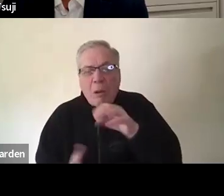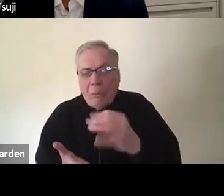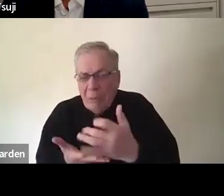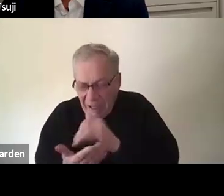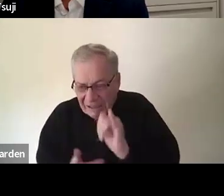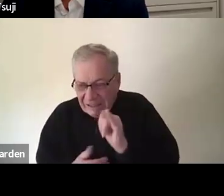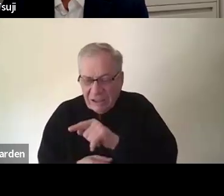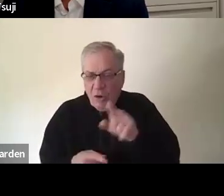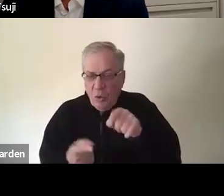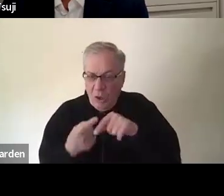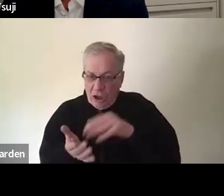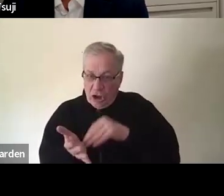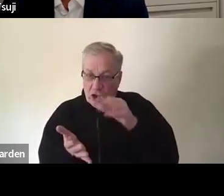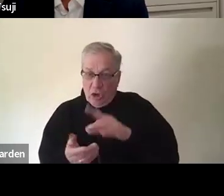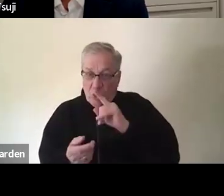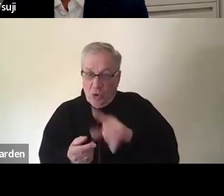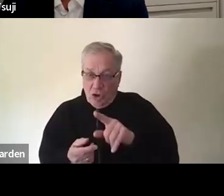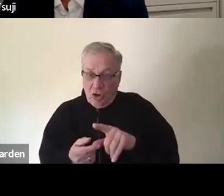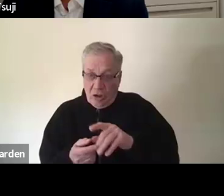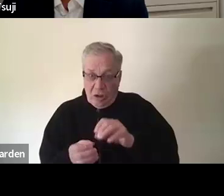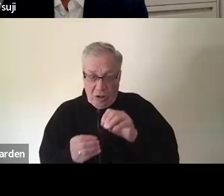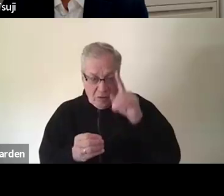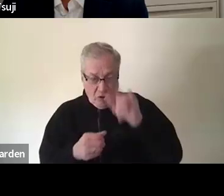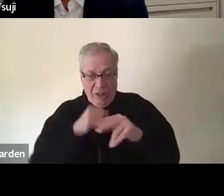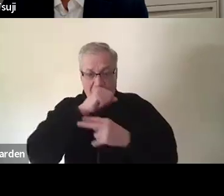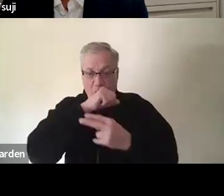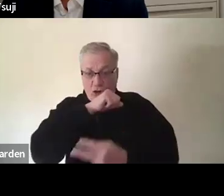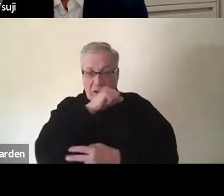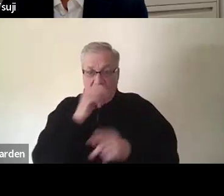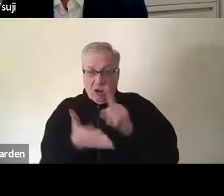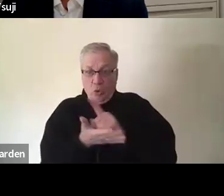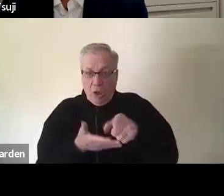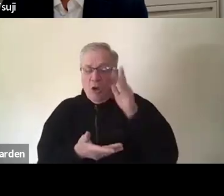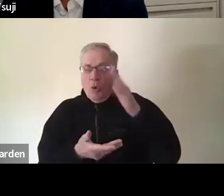One the students were dropped off for the bridge week, there would be a special session of just